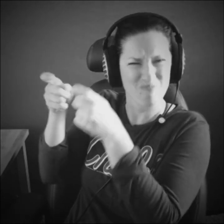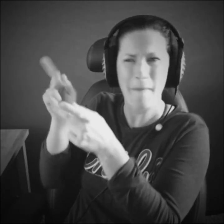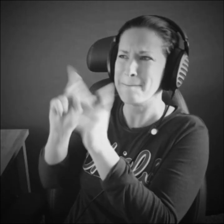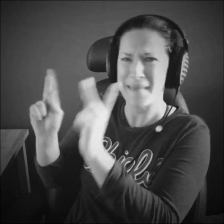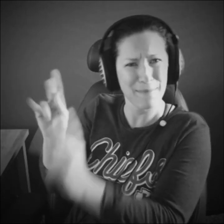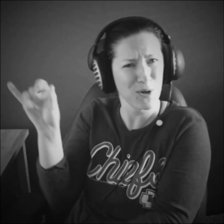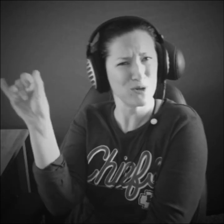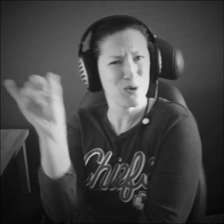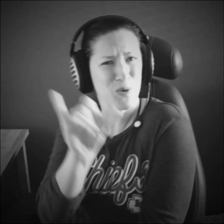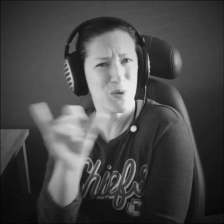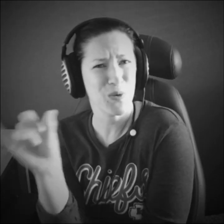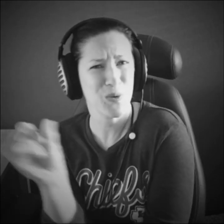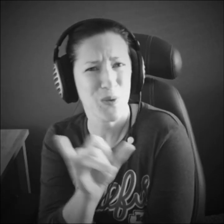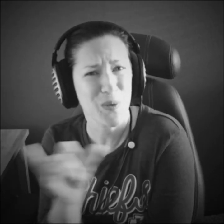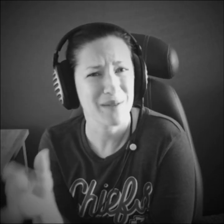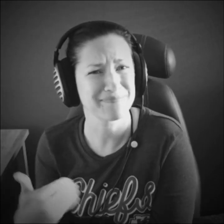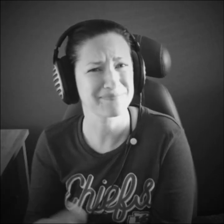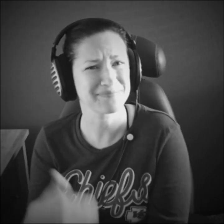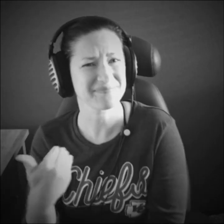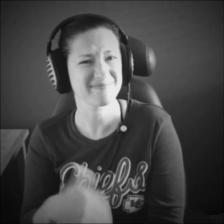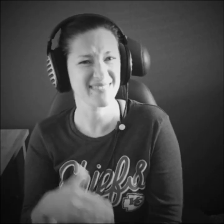they don't know it but the time has come